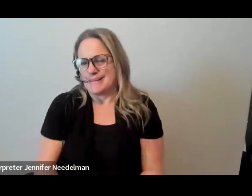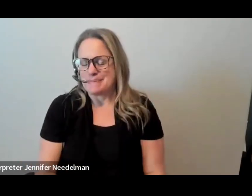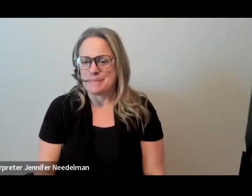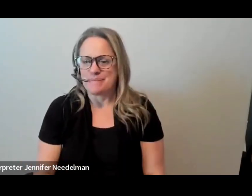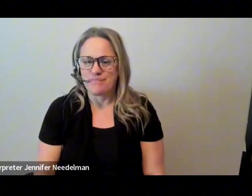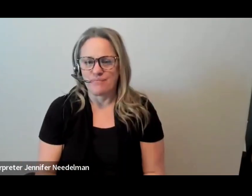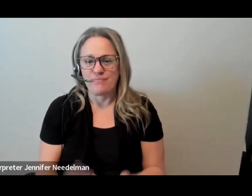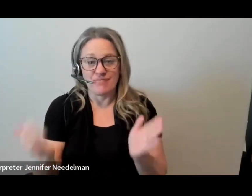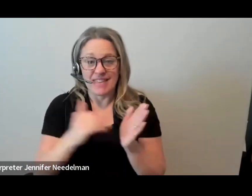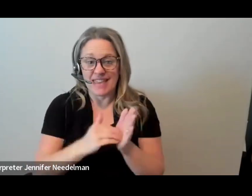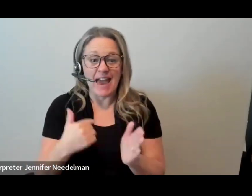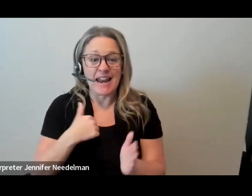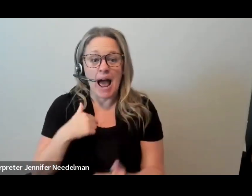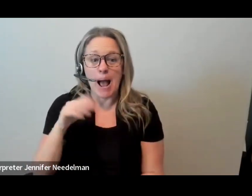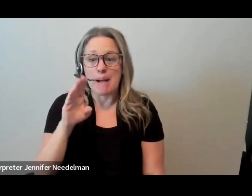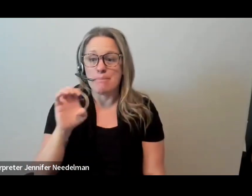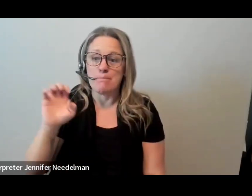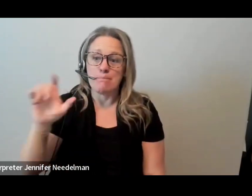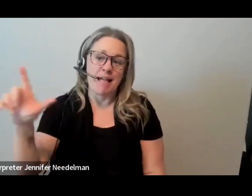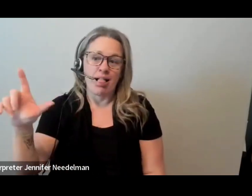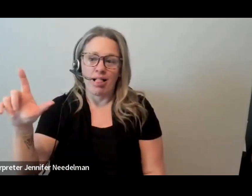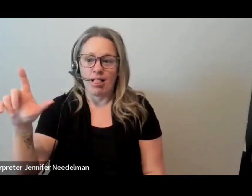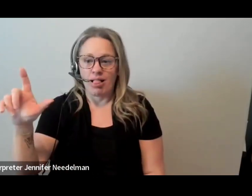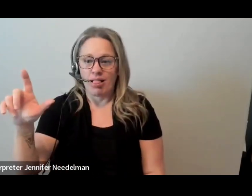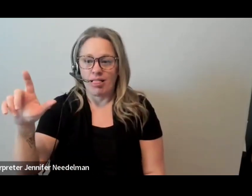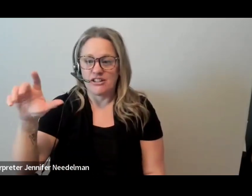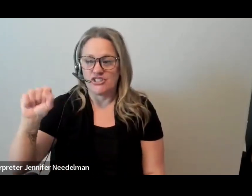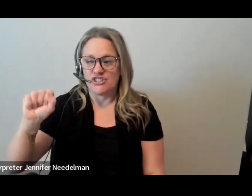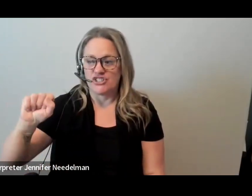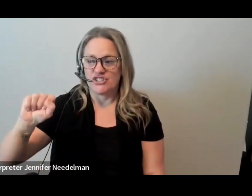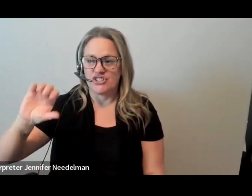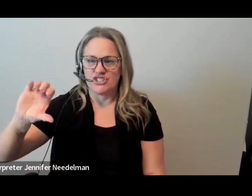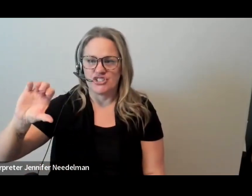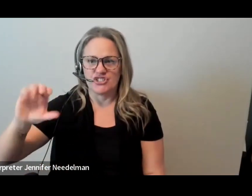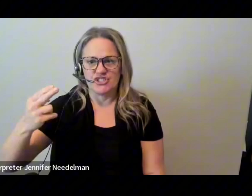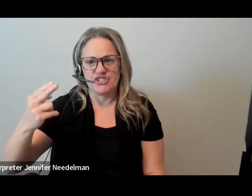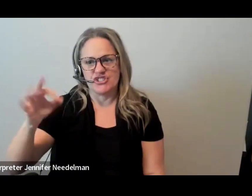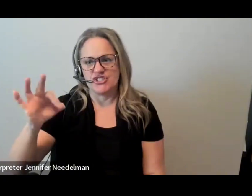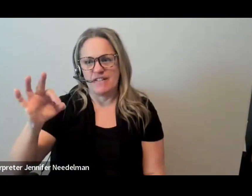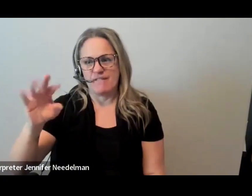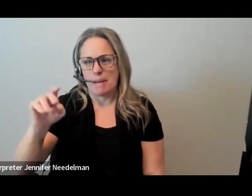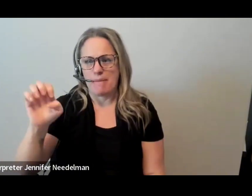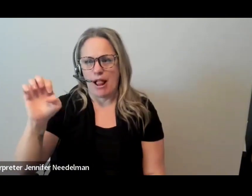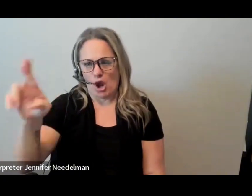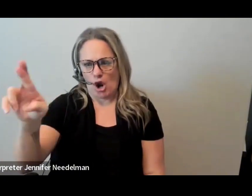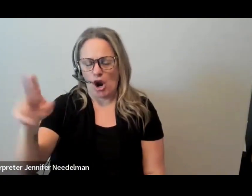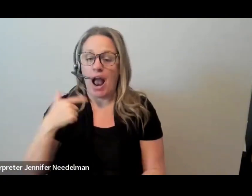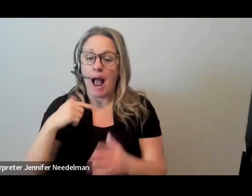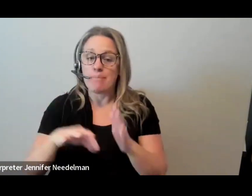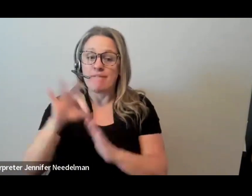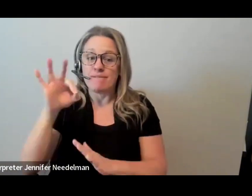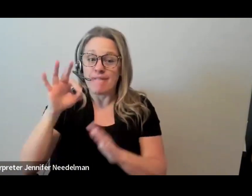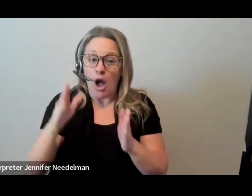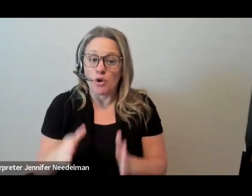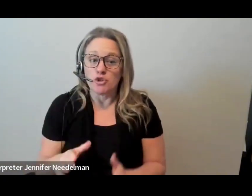Again, I'm Bill Schiffmiller. I am the founder of Akoio. I am a lifelong hearing aid user